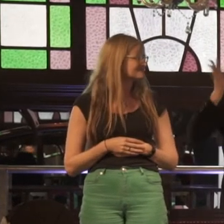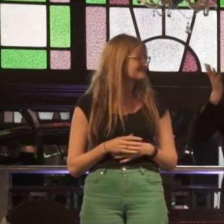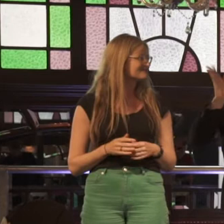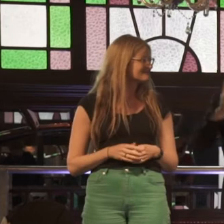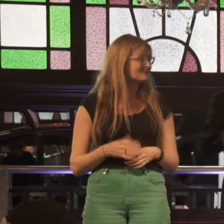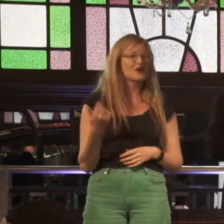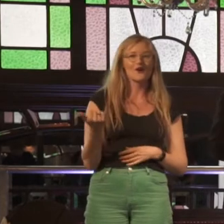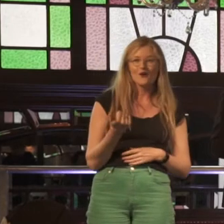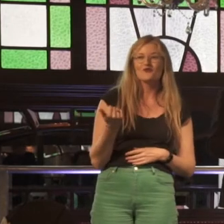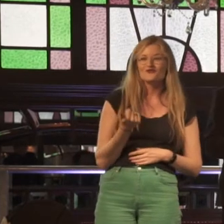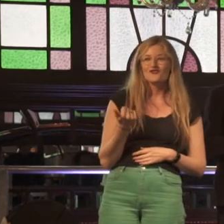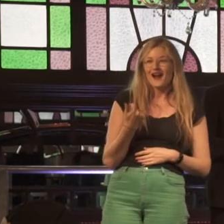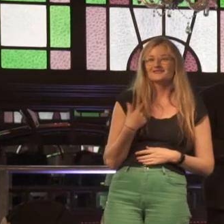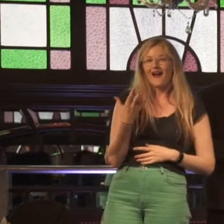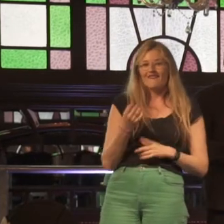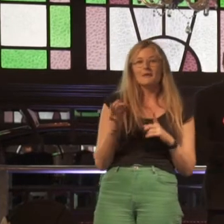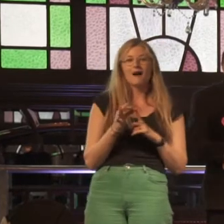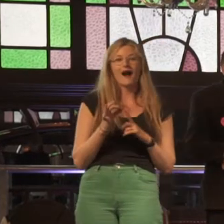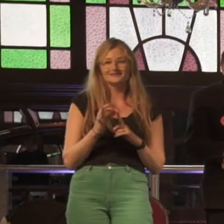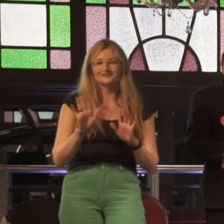All right, I've got Parkinson's, remember, you can't hurry me up!